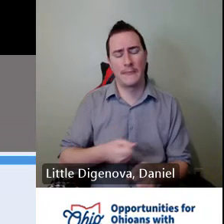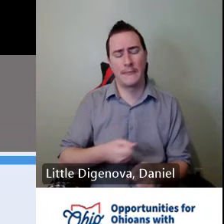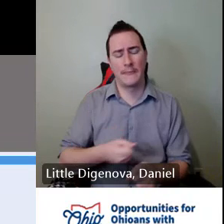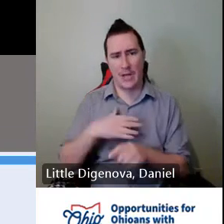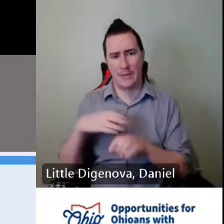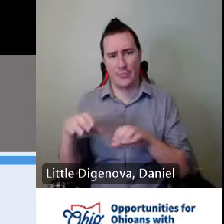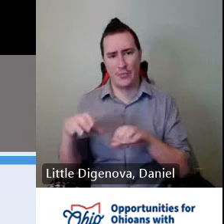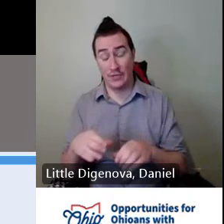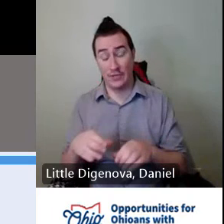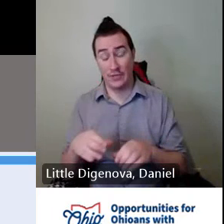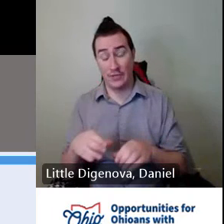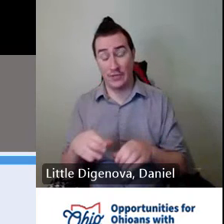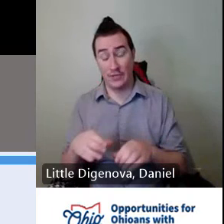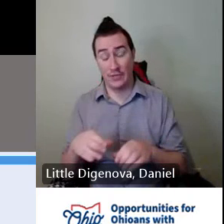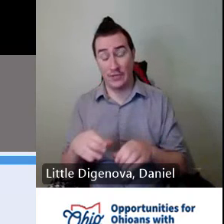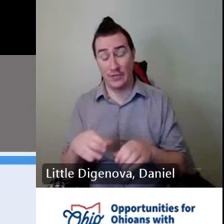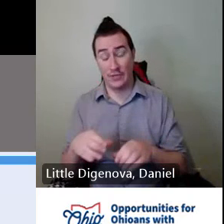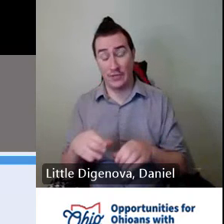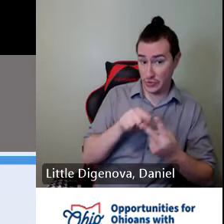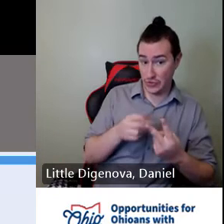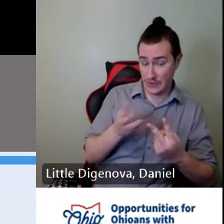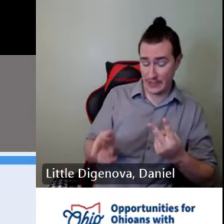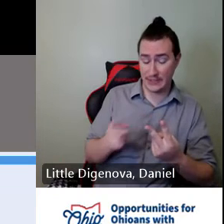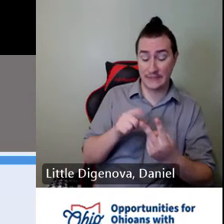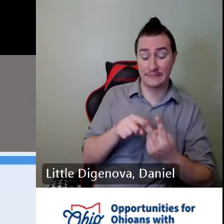First, the employer clearly communicates the jobs,